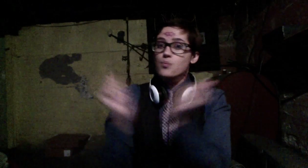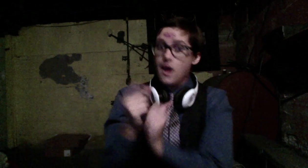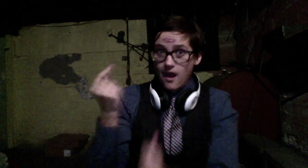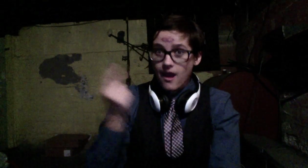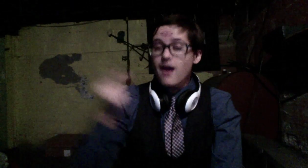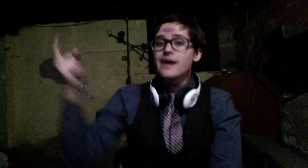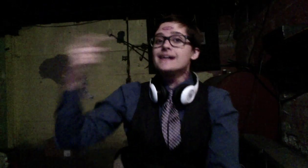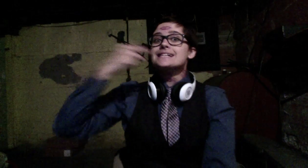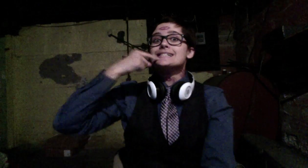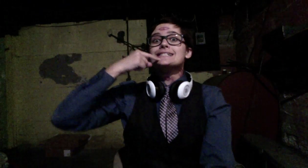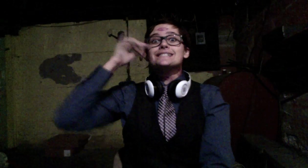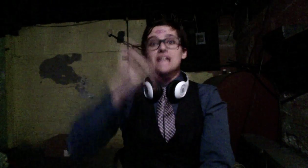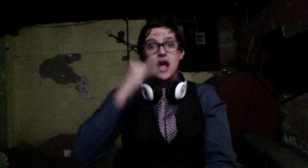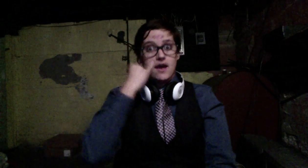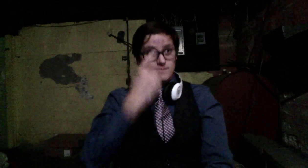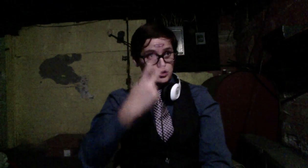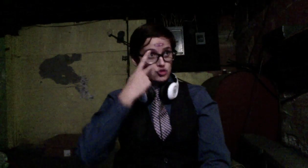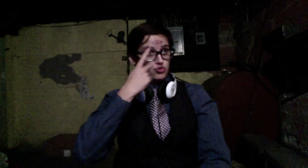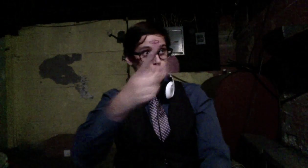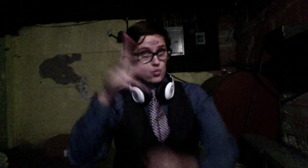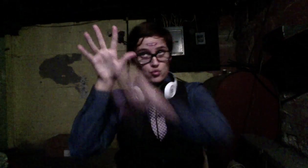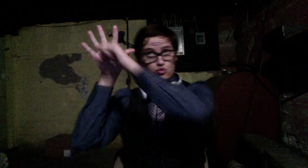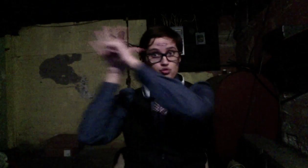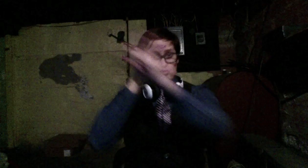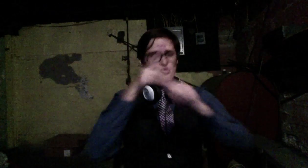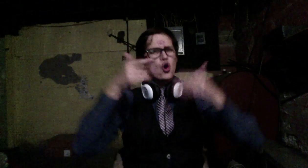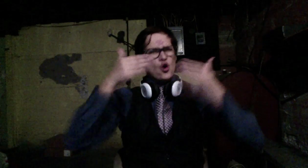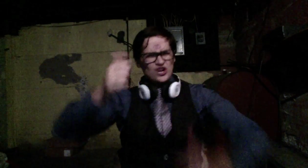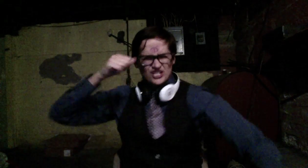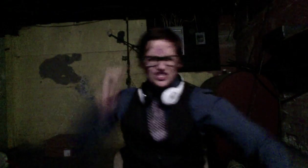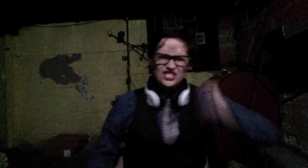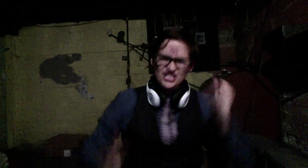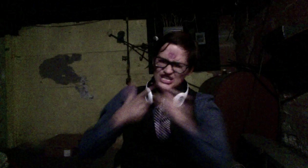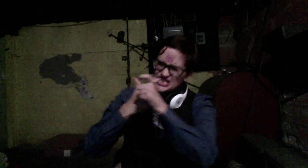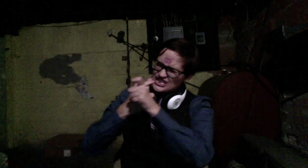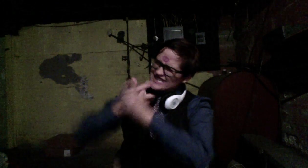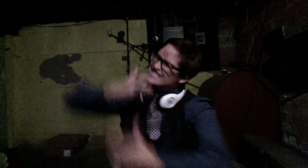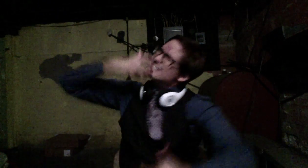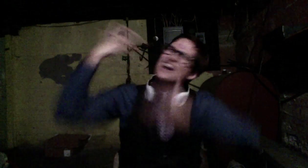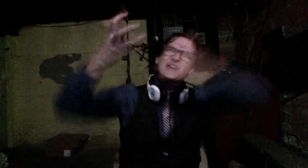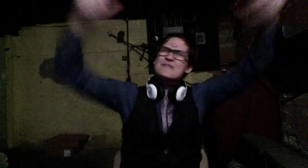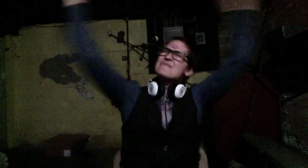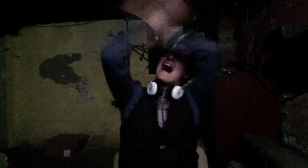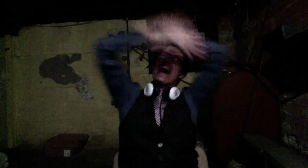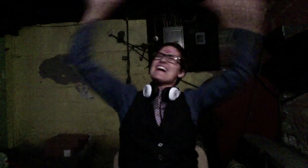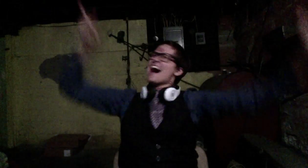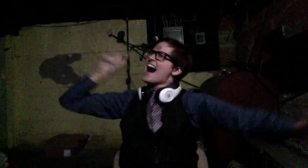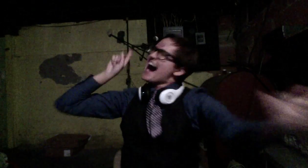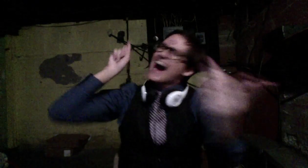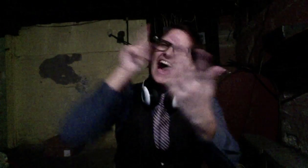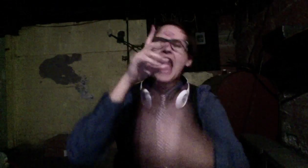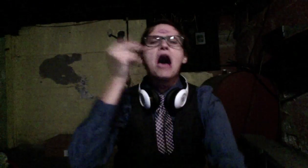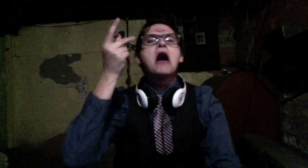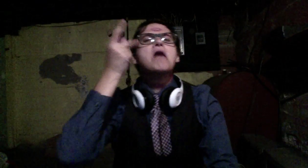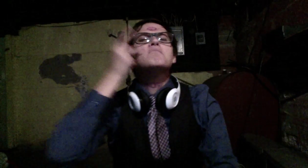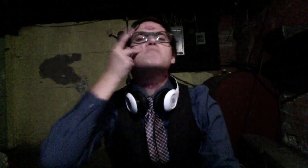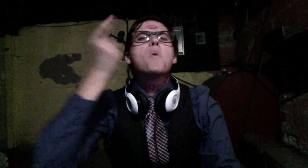WITH WHAT THEY SAID THAT IF YOU SEE GLOWCLOUD THEN GO-AHEAD RUN SCREAMING WAVING-ARMS APPROACH-CLOSE AND SEE-SEE WHAT